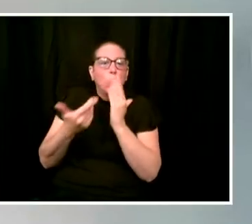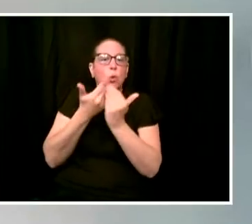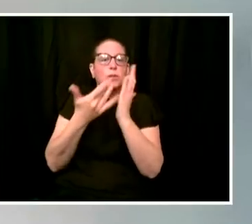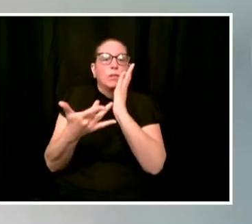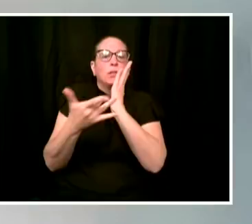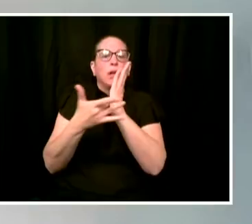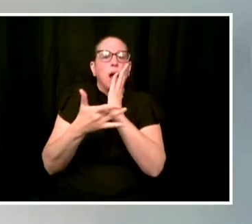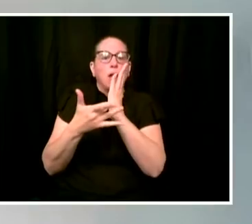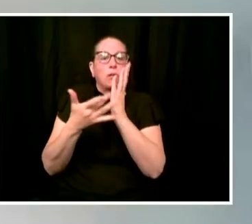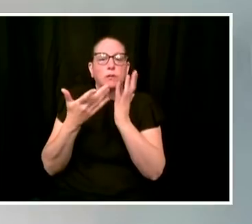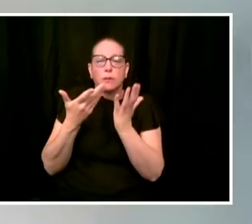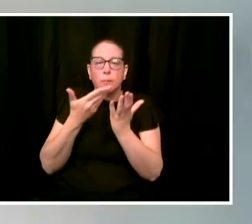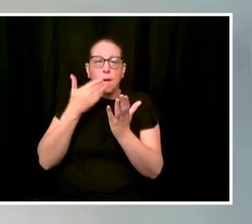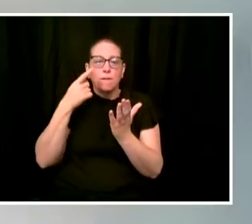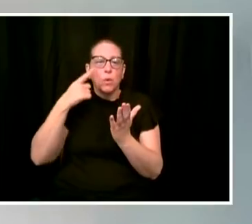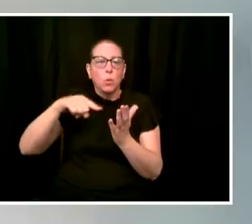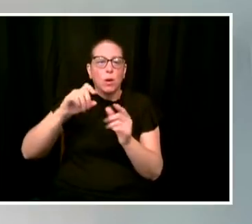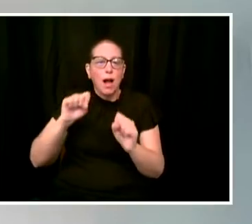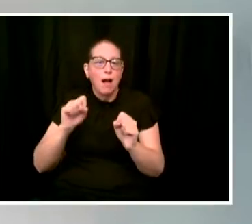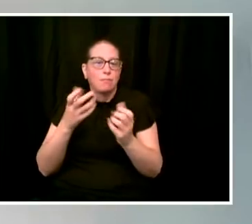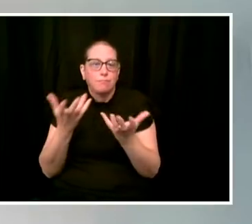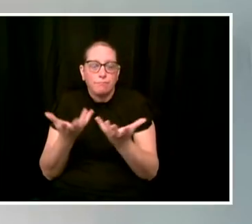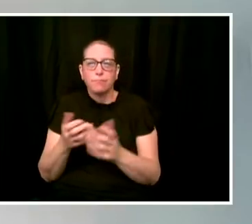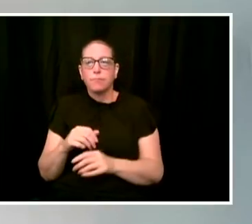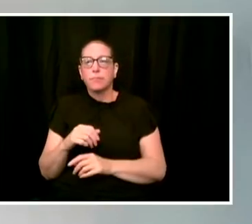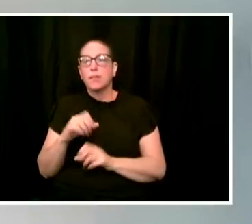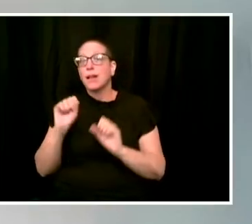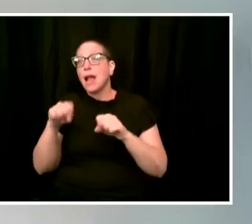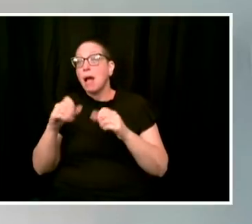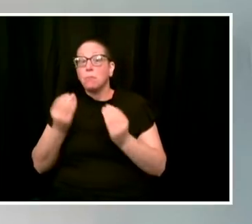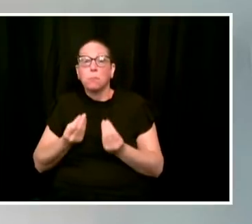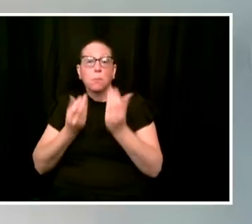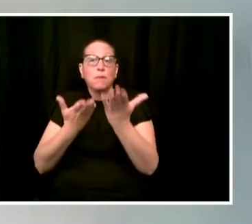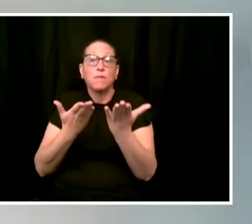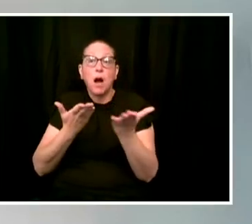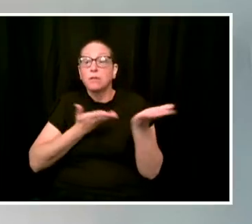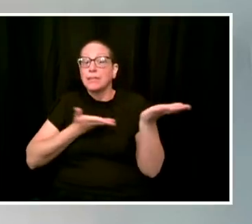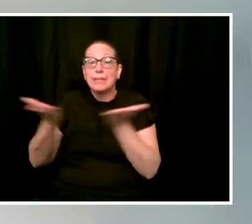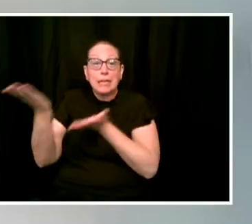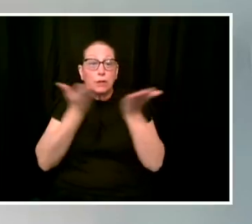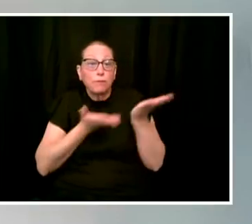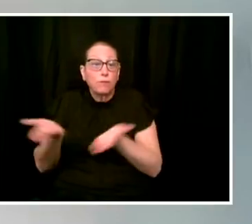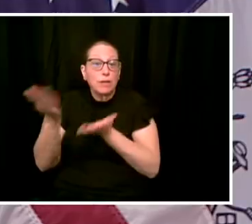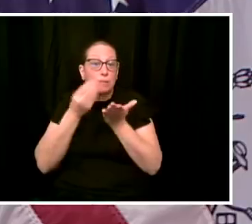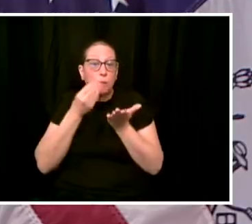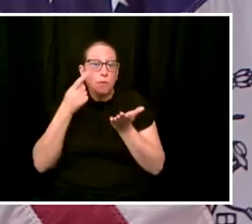WHETHER OR NOT IT IS HELPING THEM WITH TECNHOLGOY, THE MATERIAL,